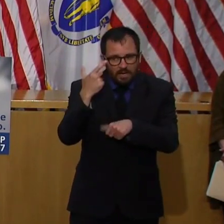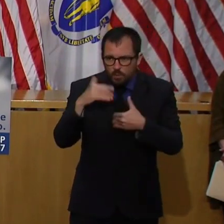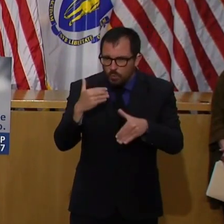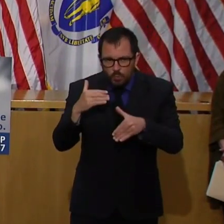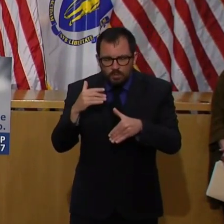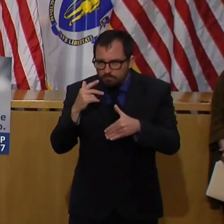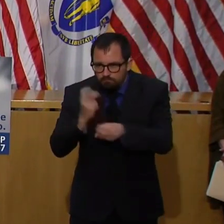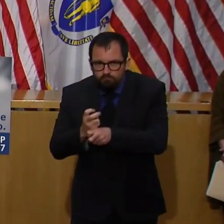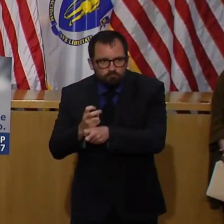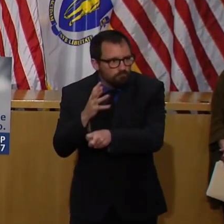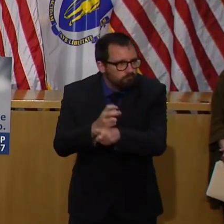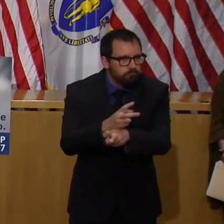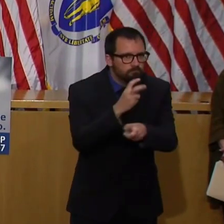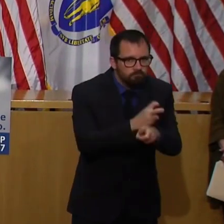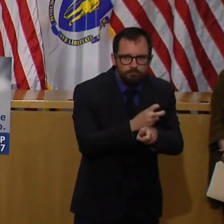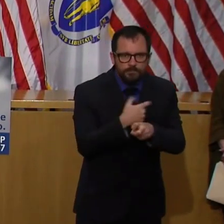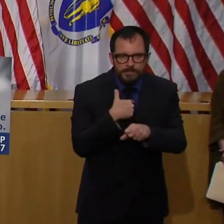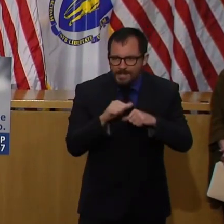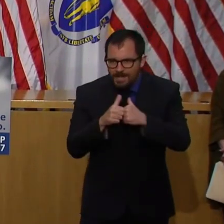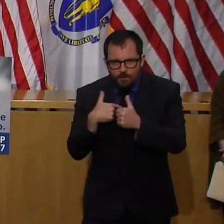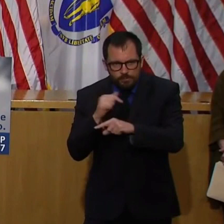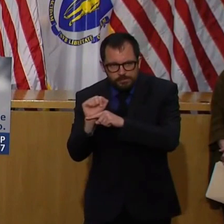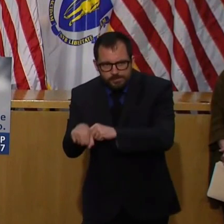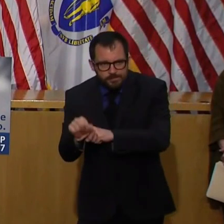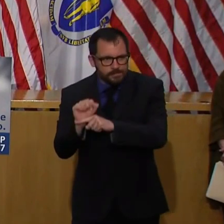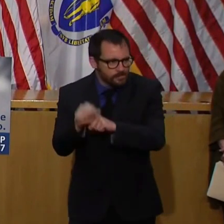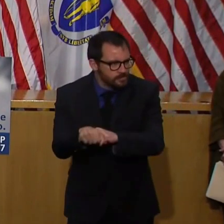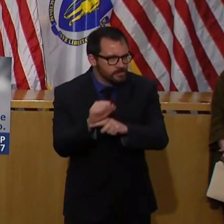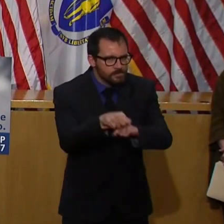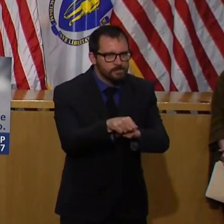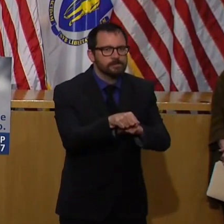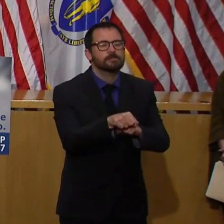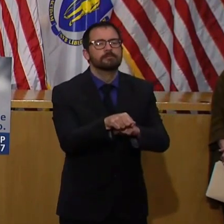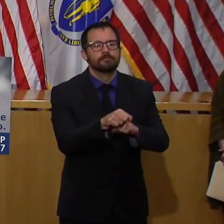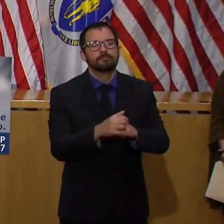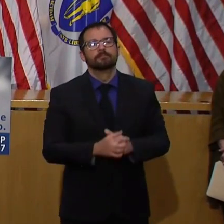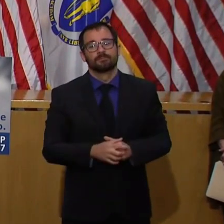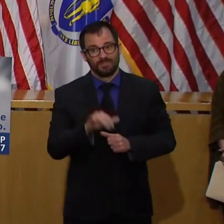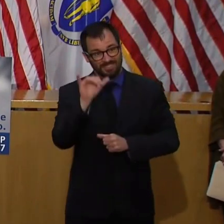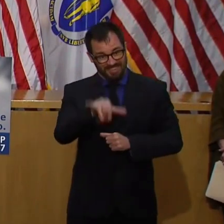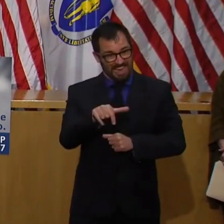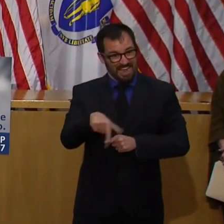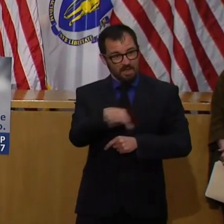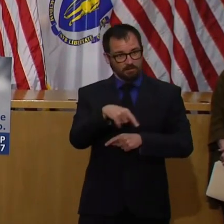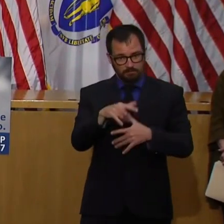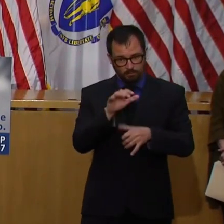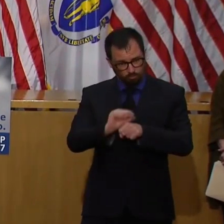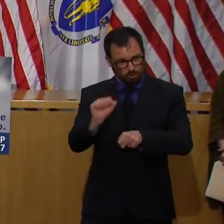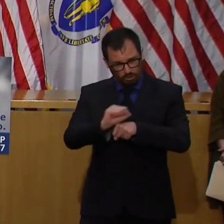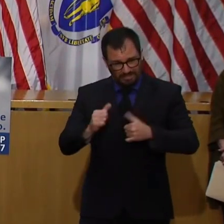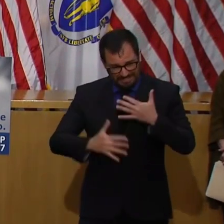CHALLENGING CIRCUMSTANCES THAN WE SEE HERE. WE BELIEVE THE TRACING PROGRAM WILL BE A DEELEMENT TO NOT ONLY